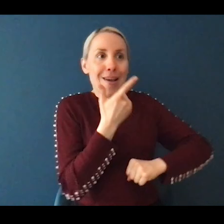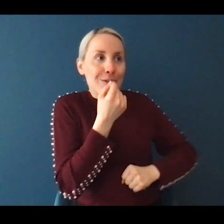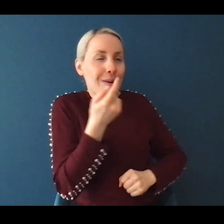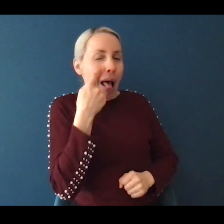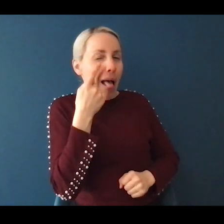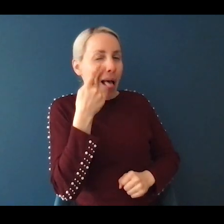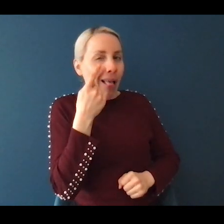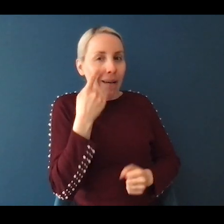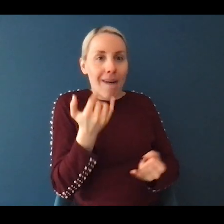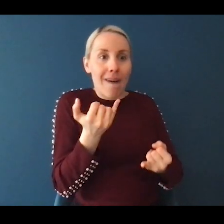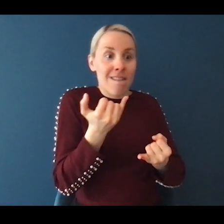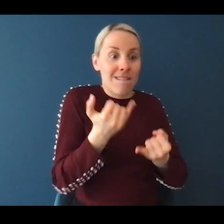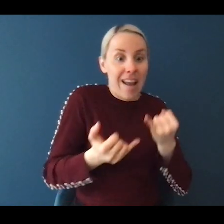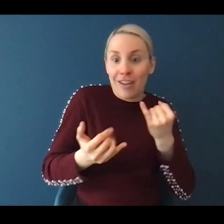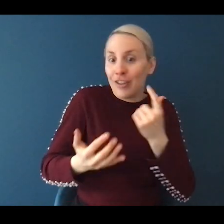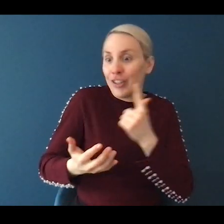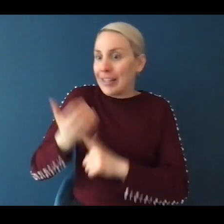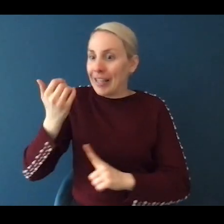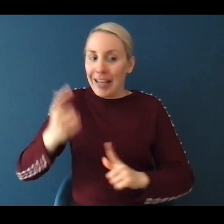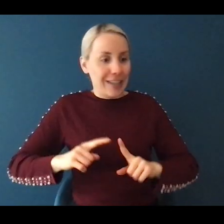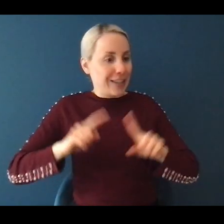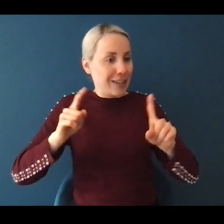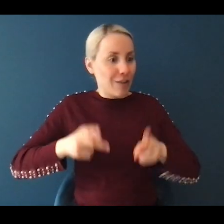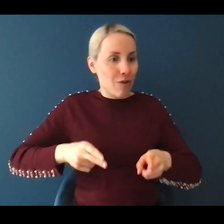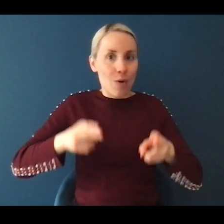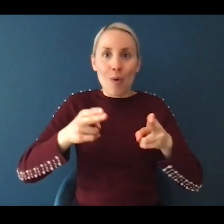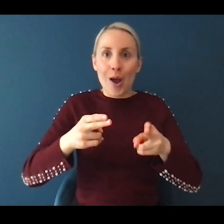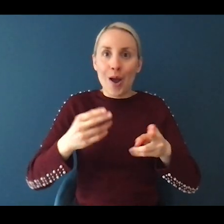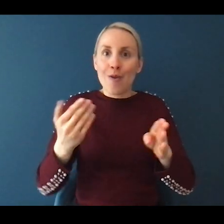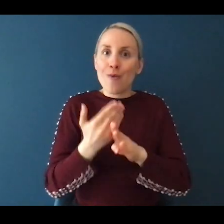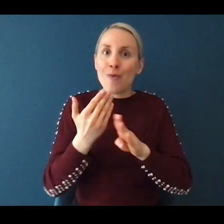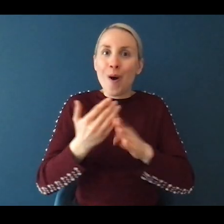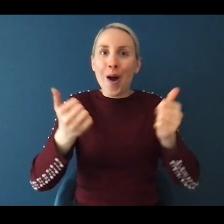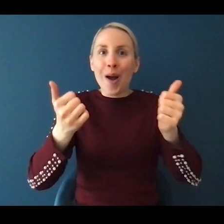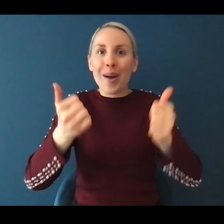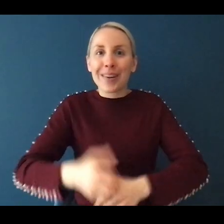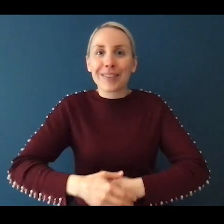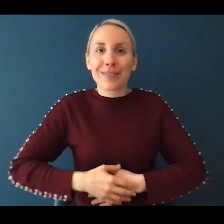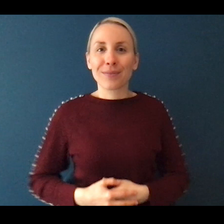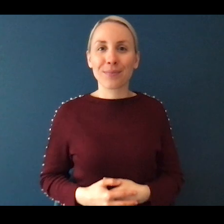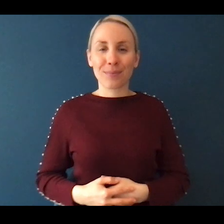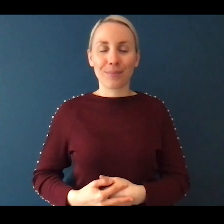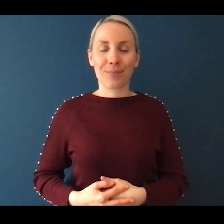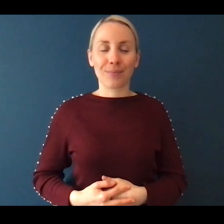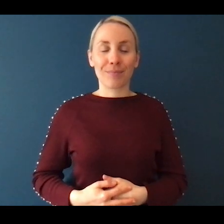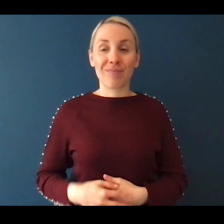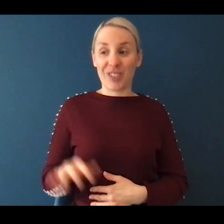fail in different ways kind of works. Yeah I think that's kind of um how I felt that